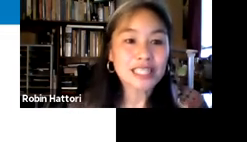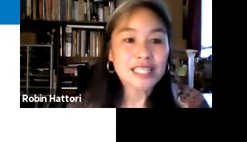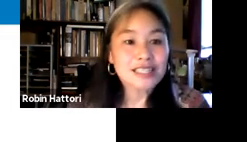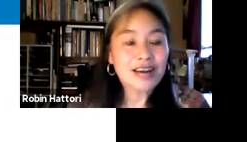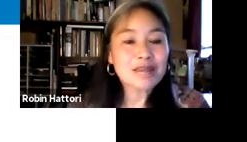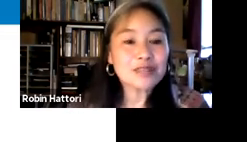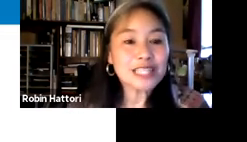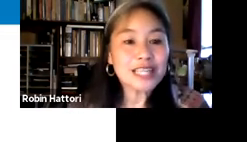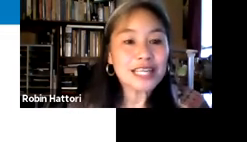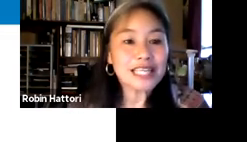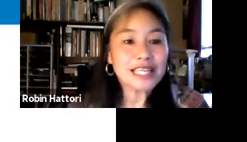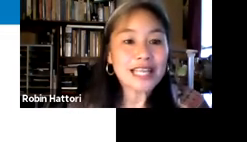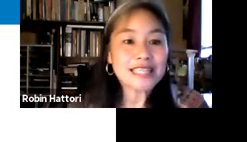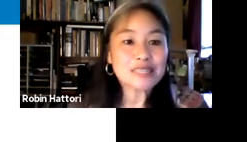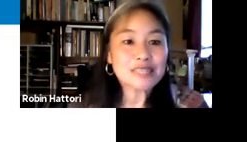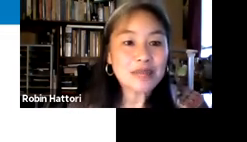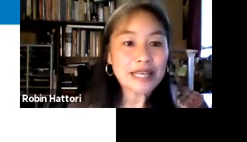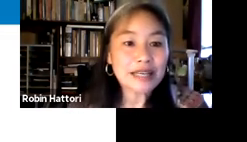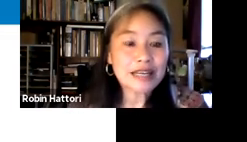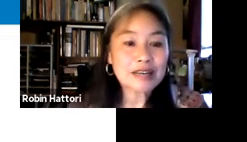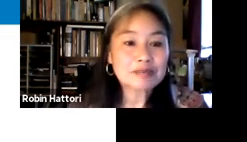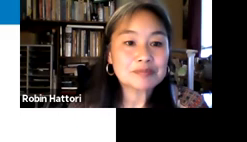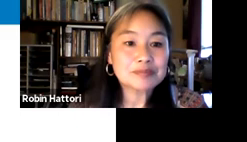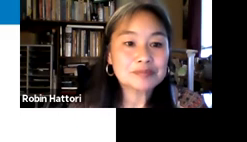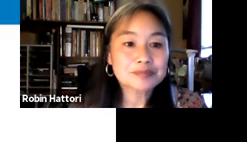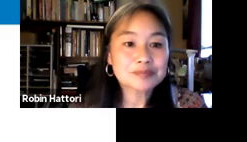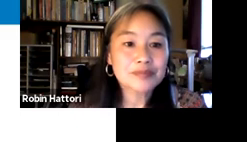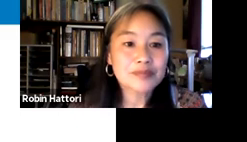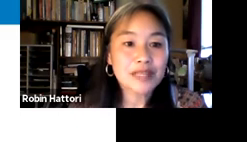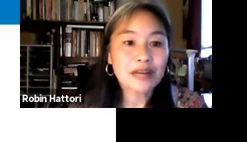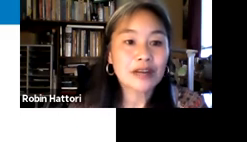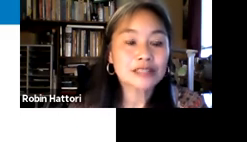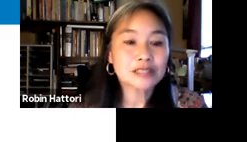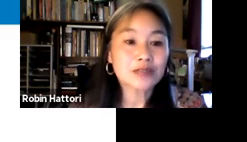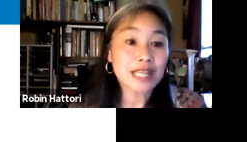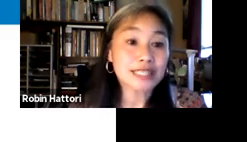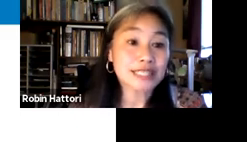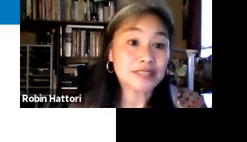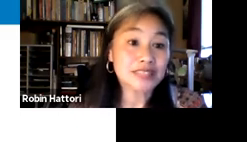she's smiling, which I love. Because if you remember the picture I showed you earlier with her, my mother, she looks